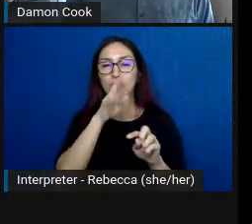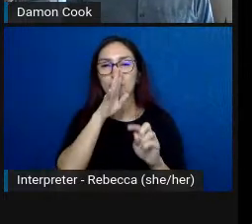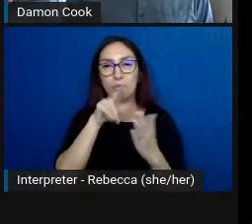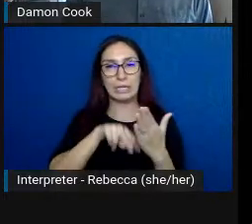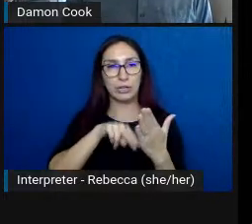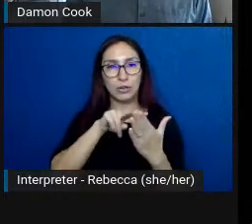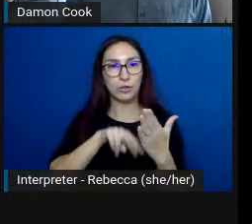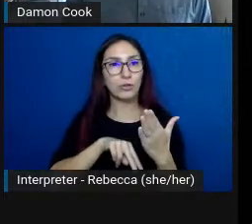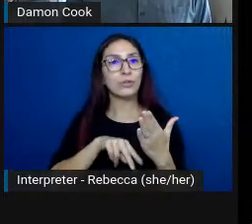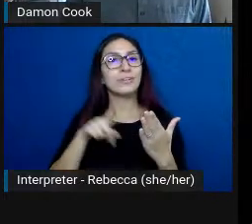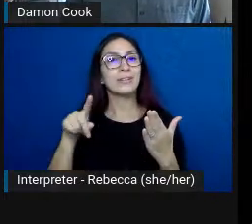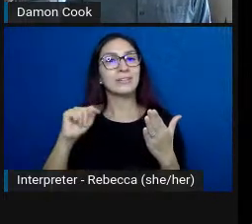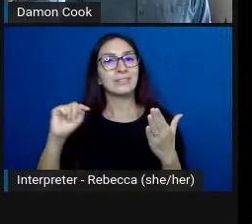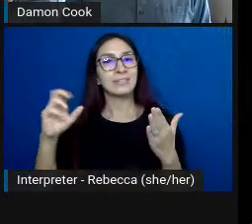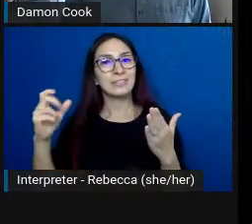I also provided